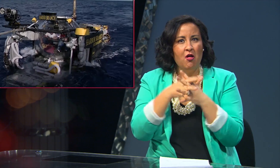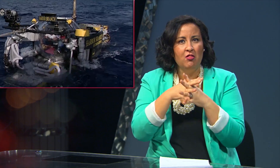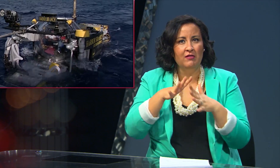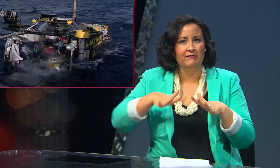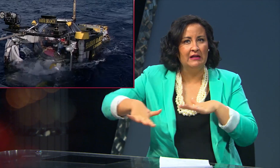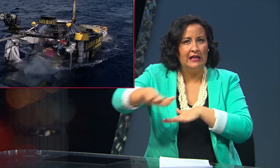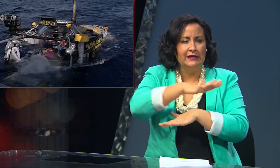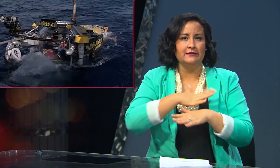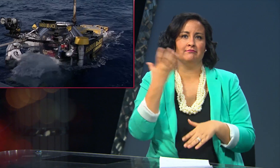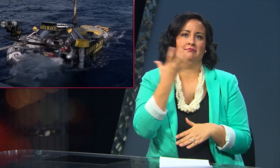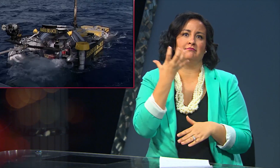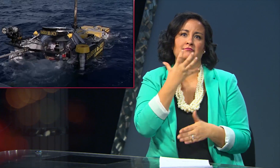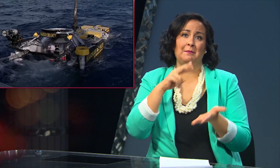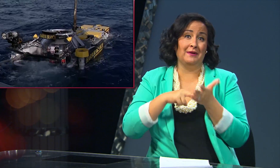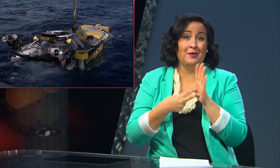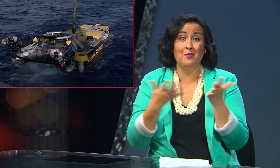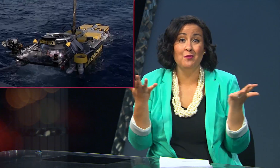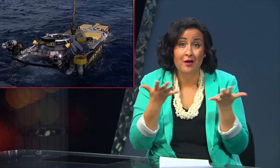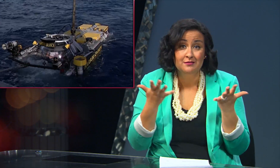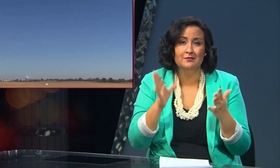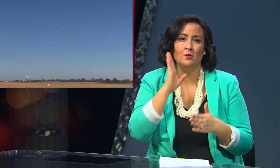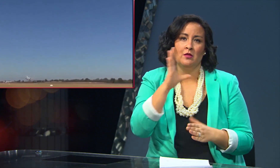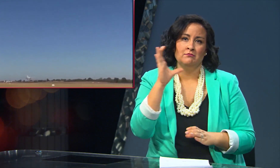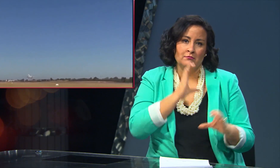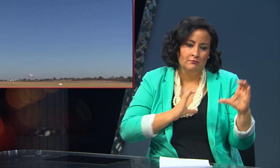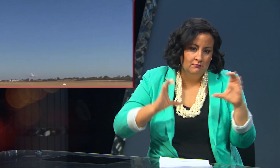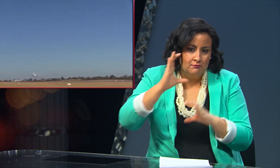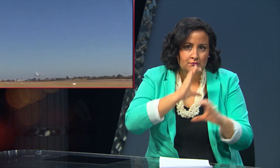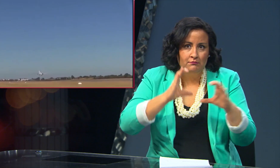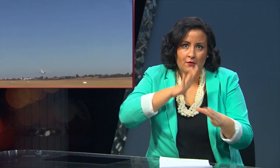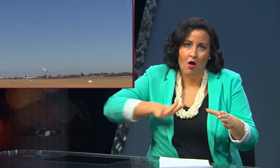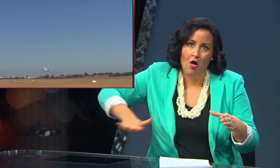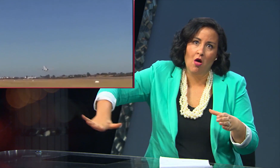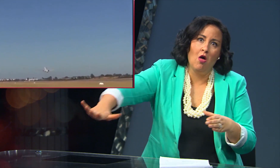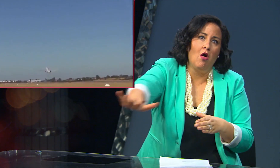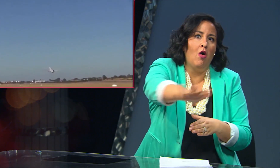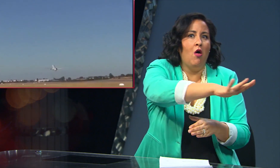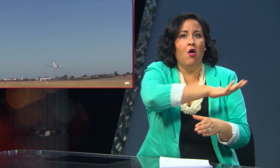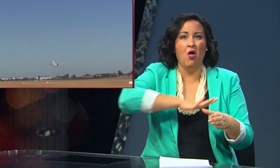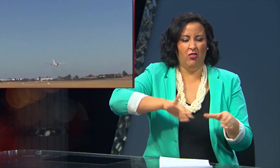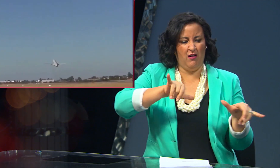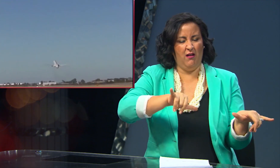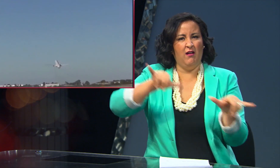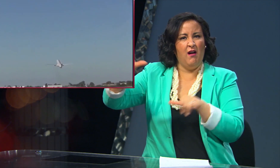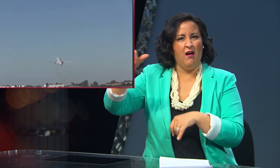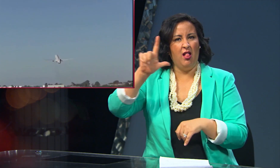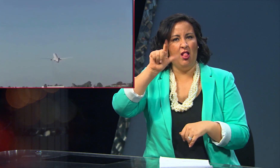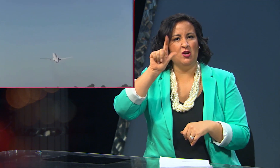THAT'S ABOUT 7,200 FOOTBALL FIELDS, WHICH MEANS A SCAN OF THE ENTIRE SEARCH AREA -- THE